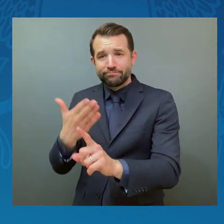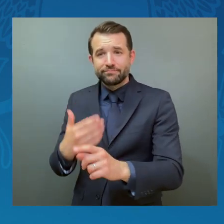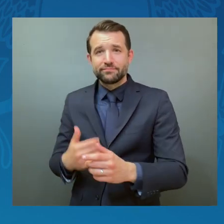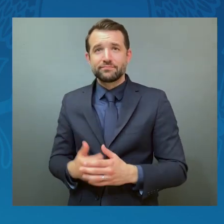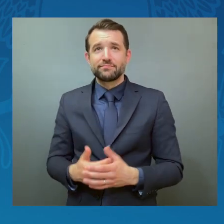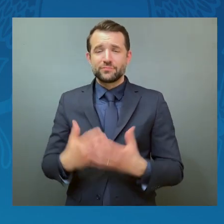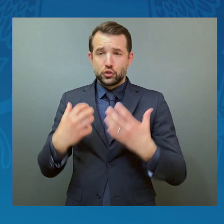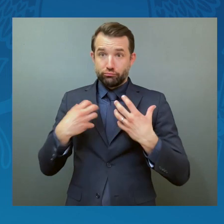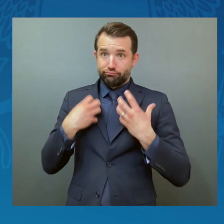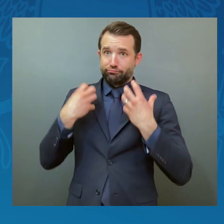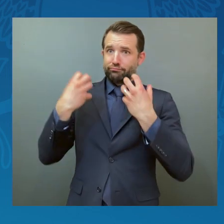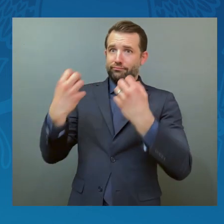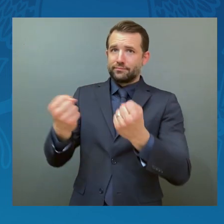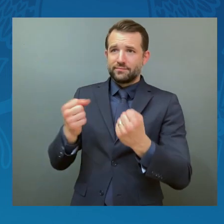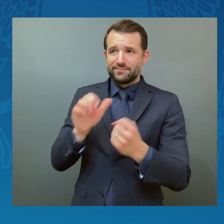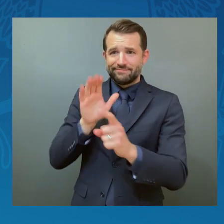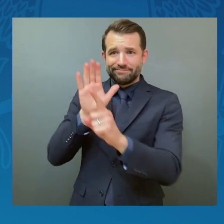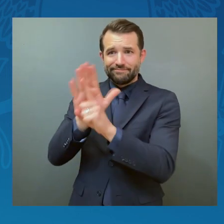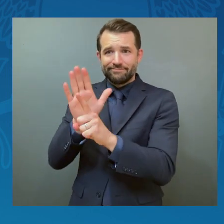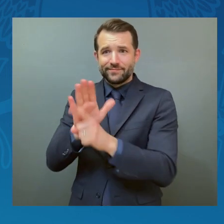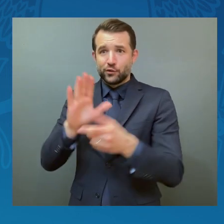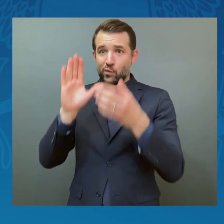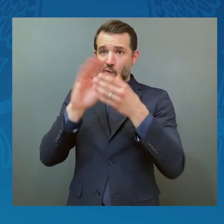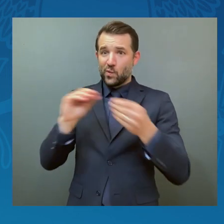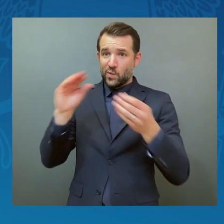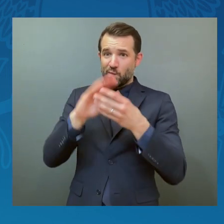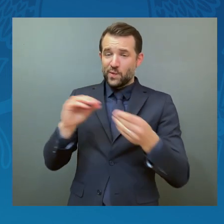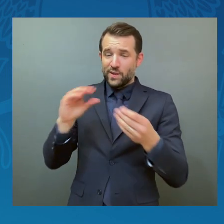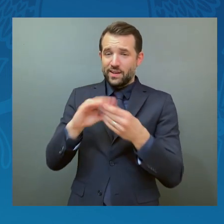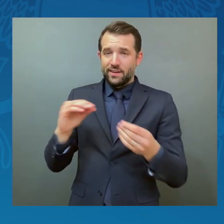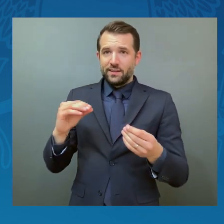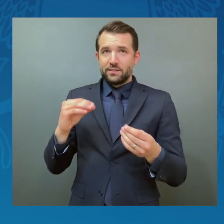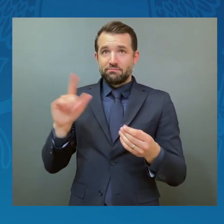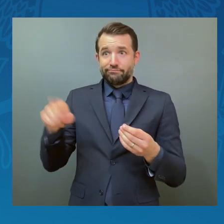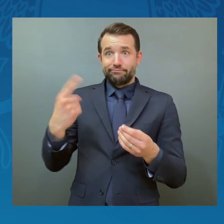It's a story that so many in our country can tell.